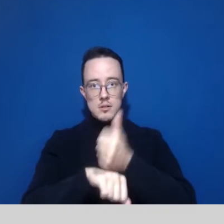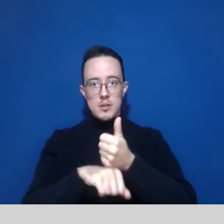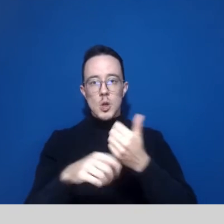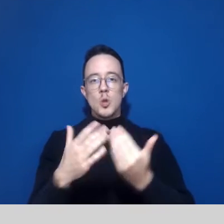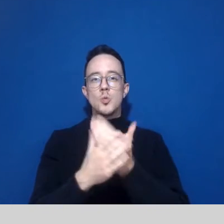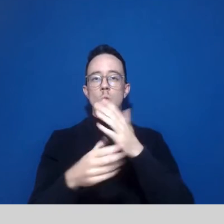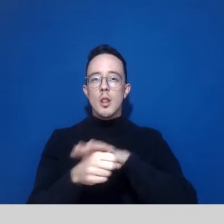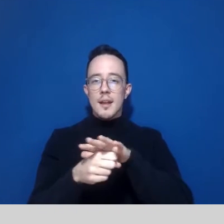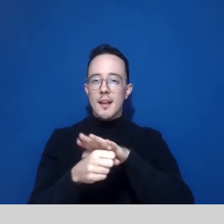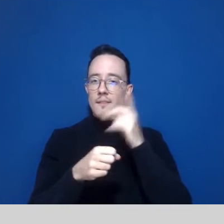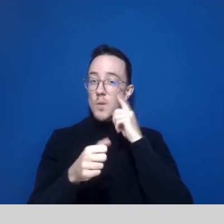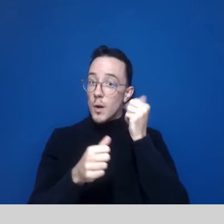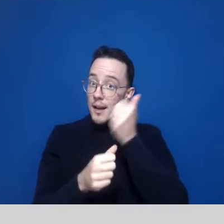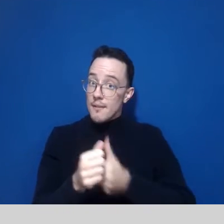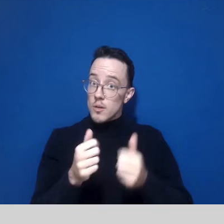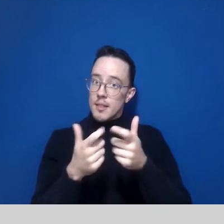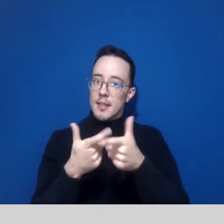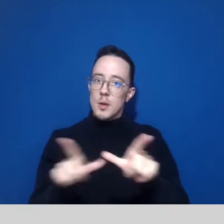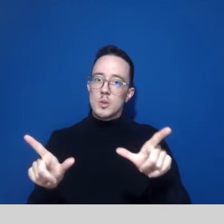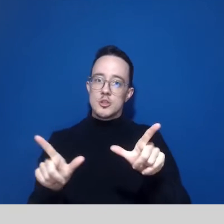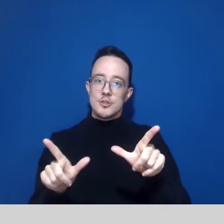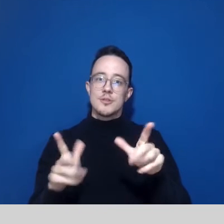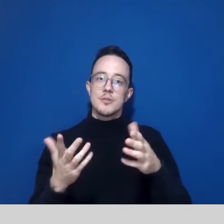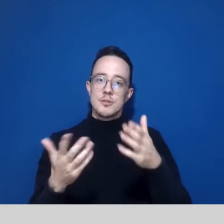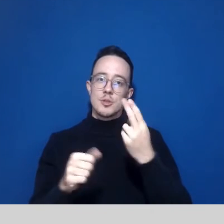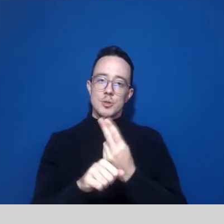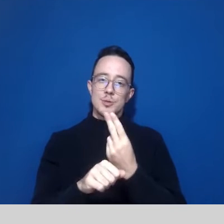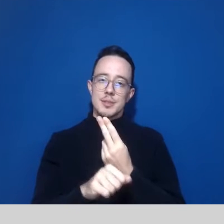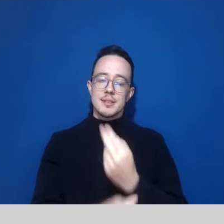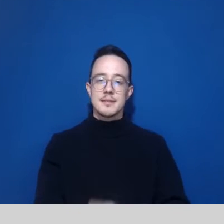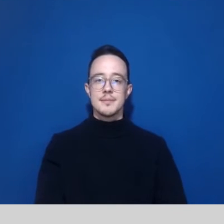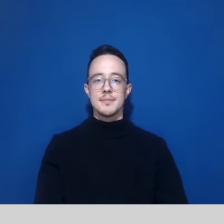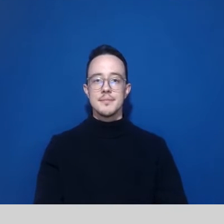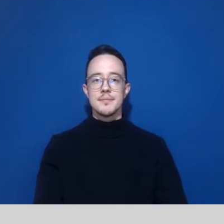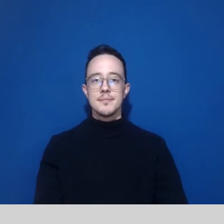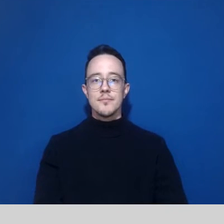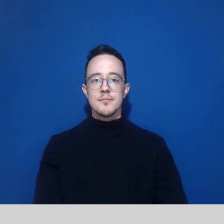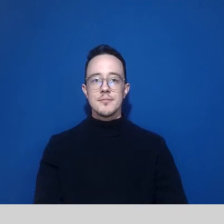or call a new locale for every language you are using.